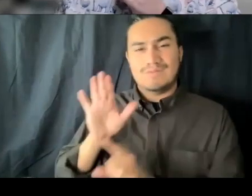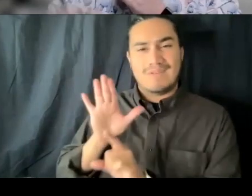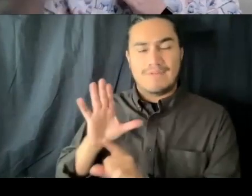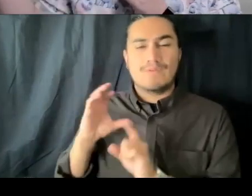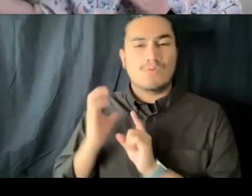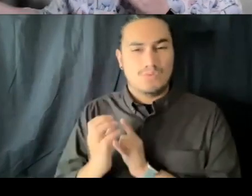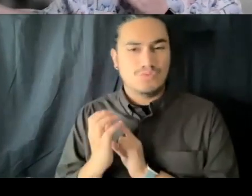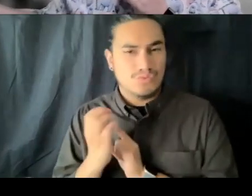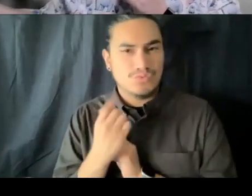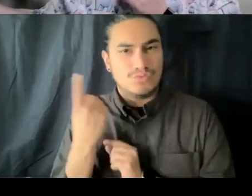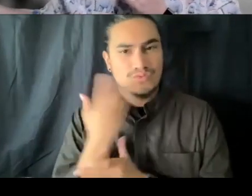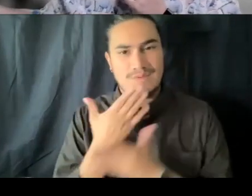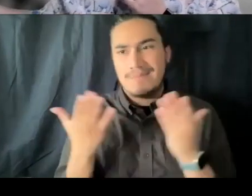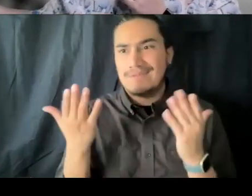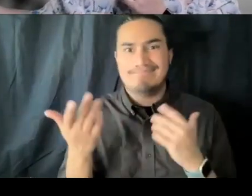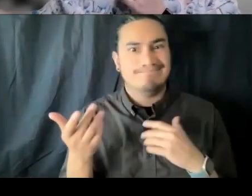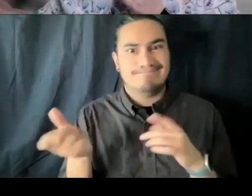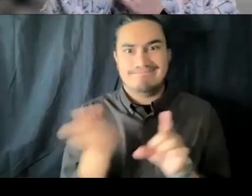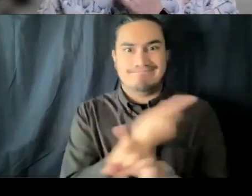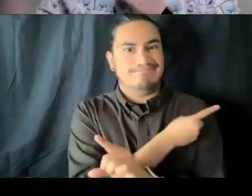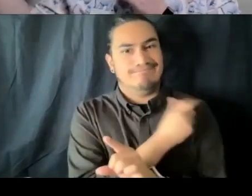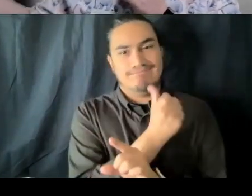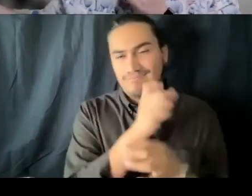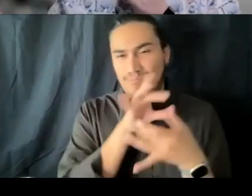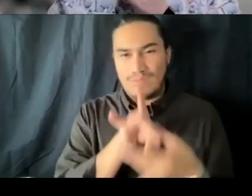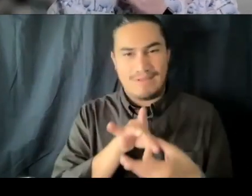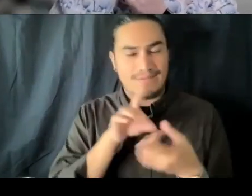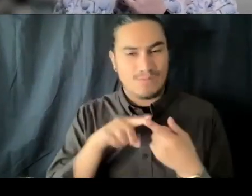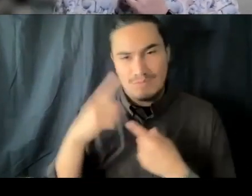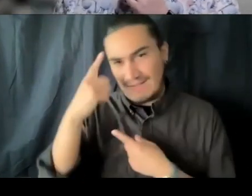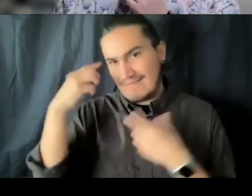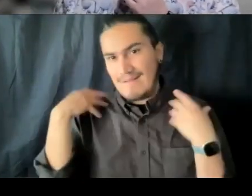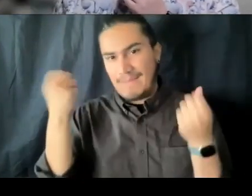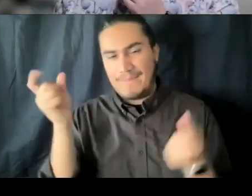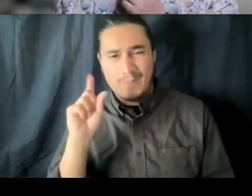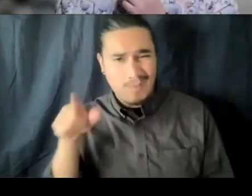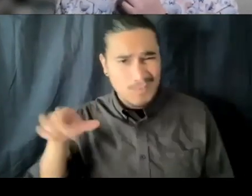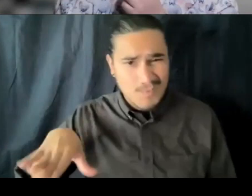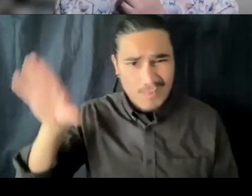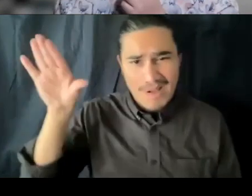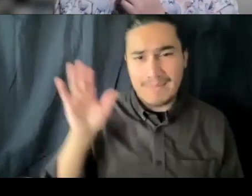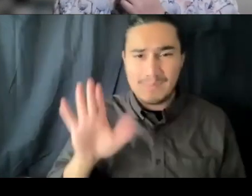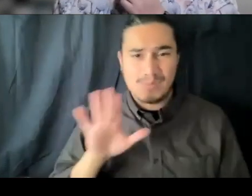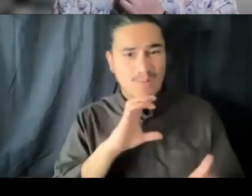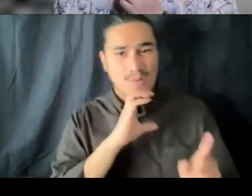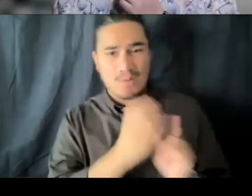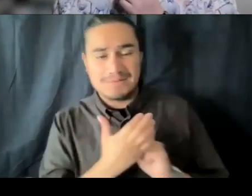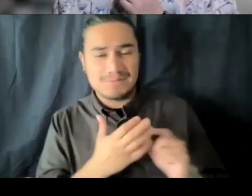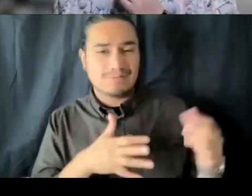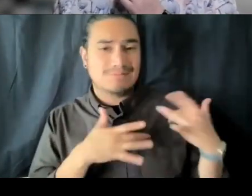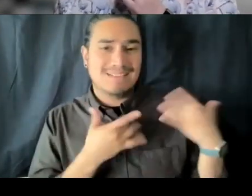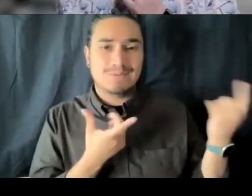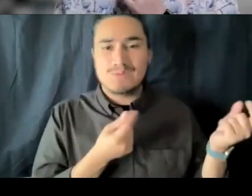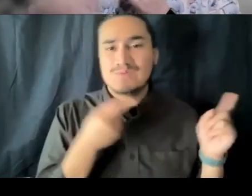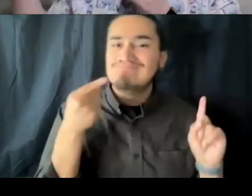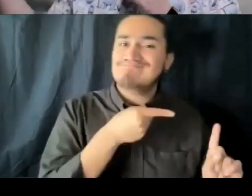something totally not related to mental health, like where you grew up or your culture, community.